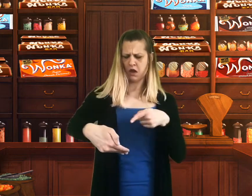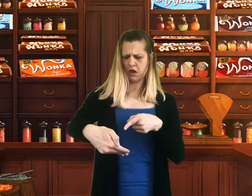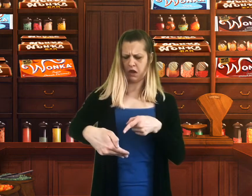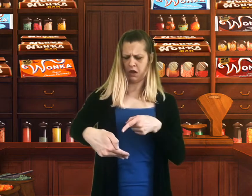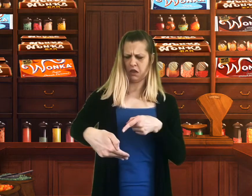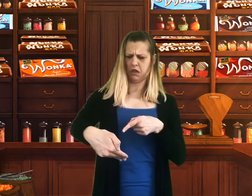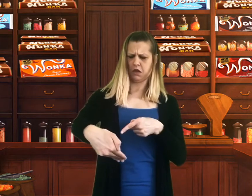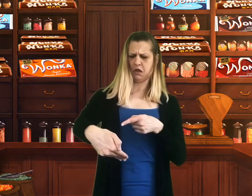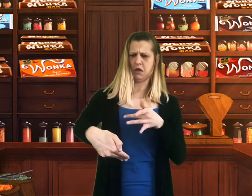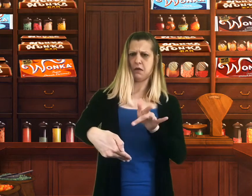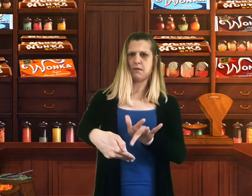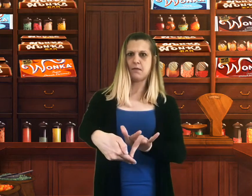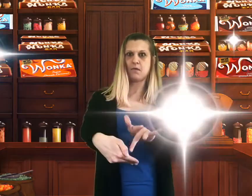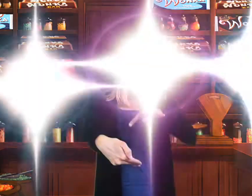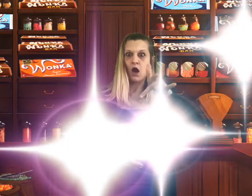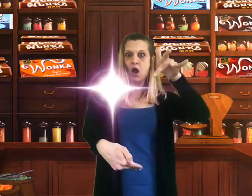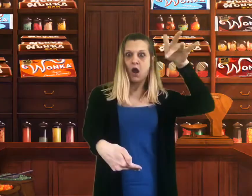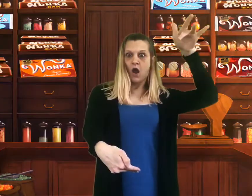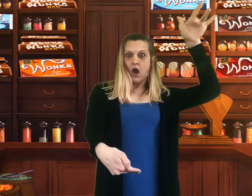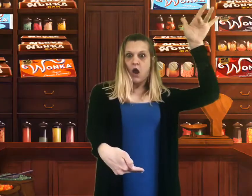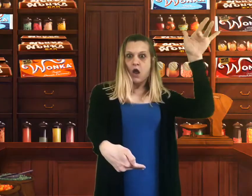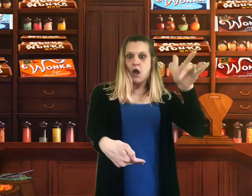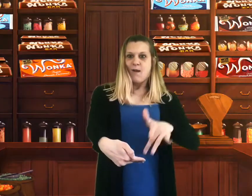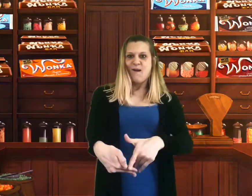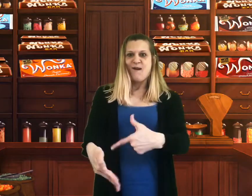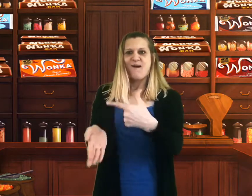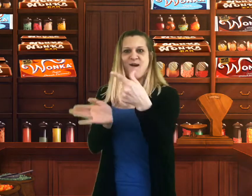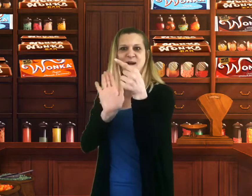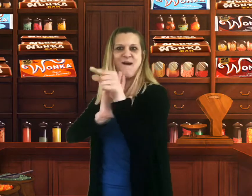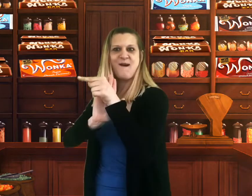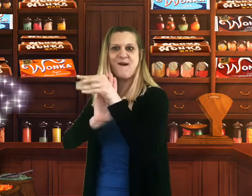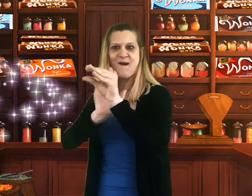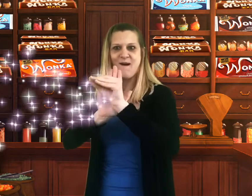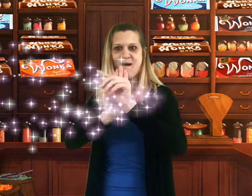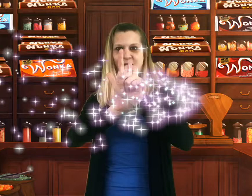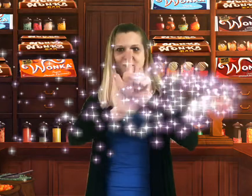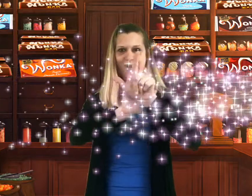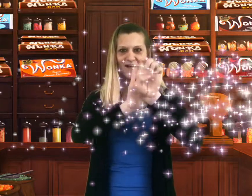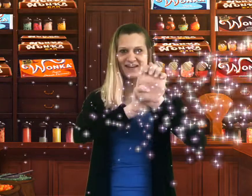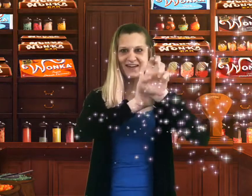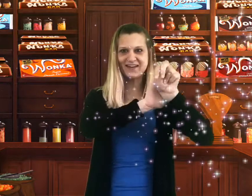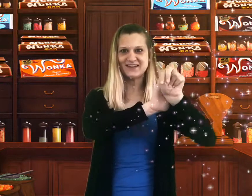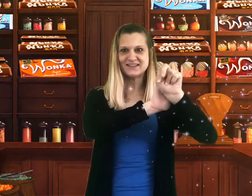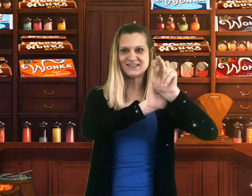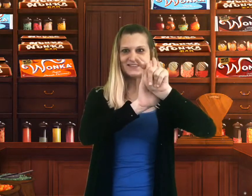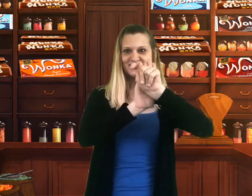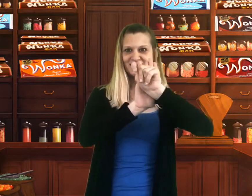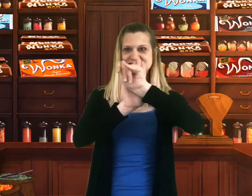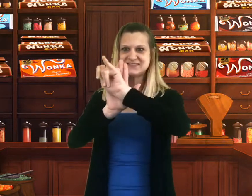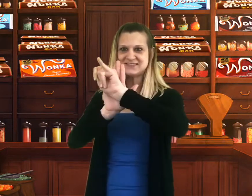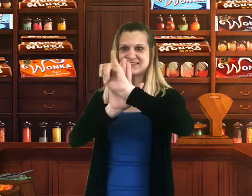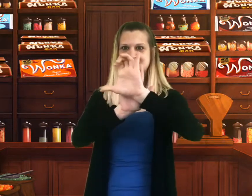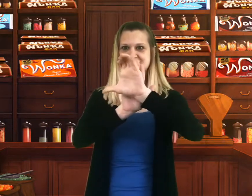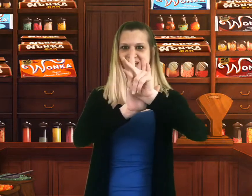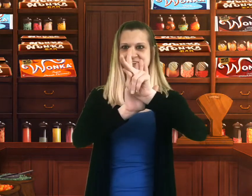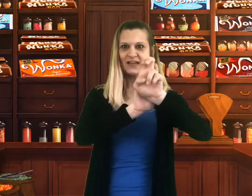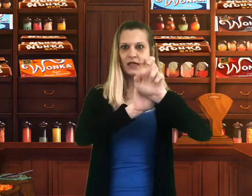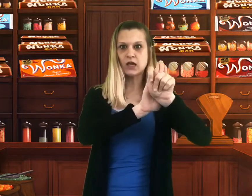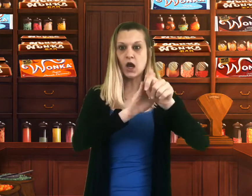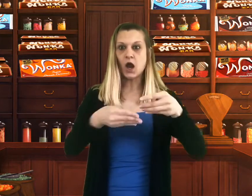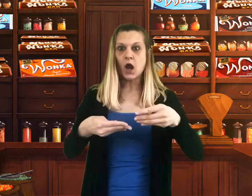there came a brilliant flash of gold. There was a golden ticket.